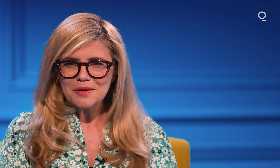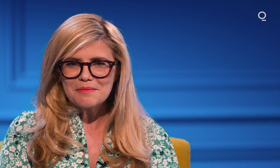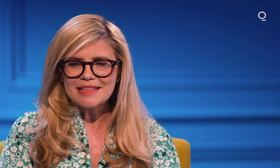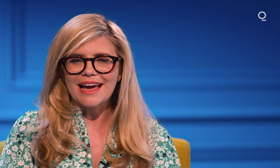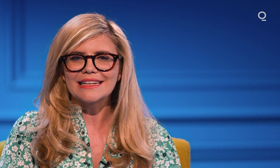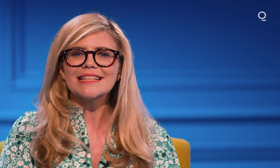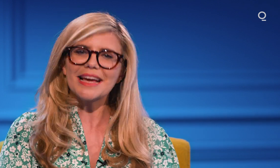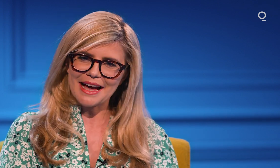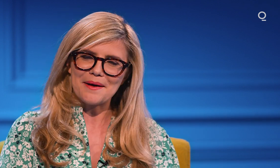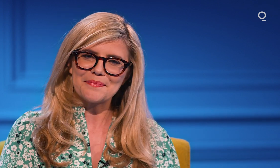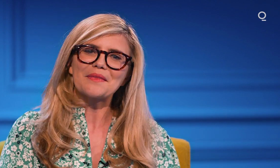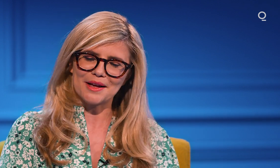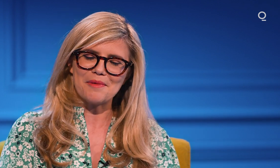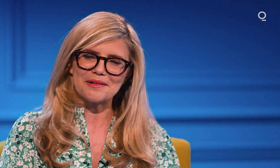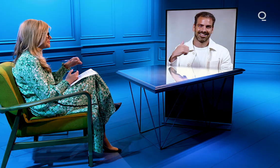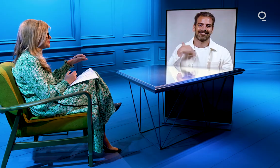until we meet again, take care and goodbye.